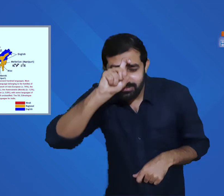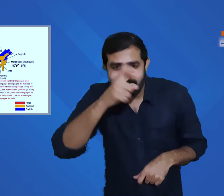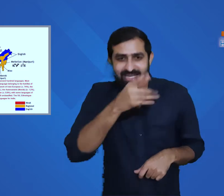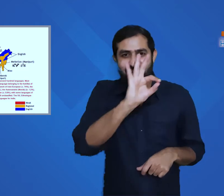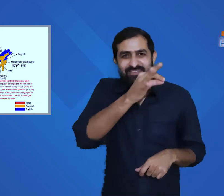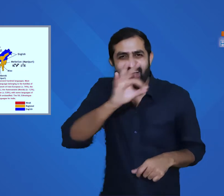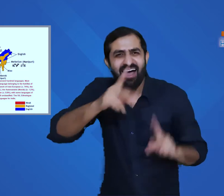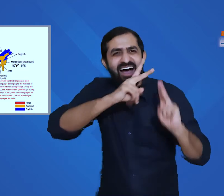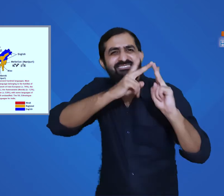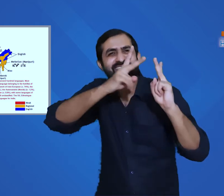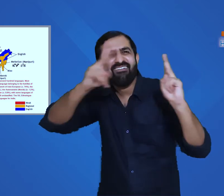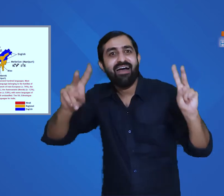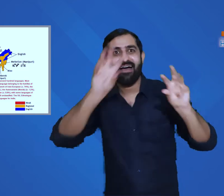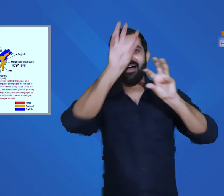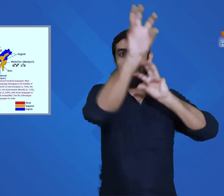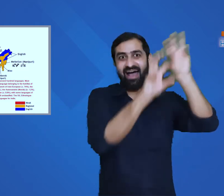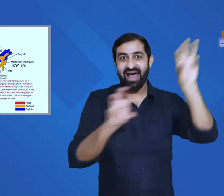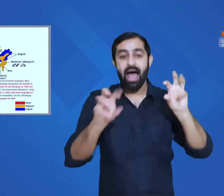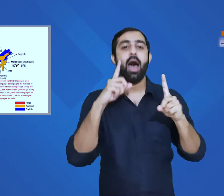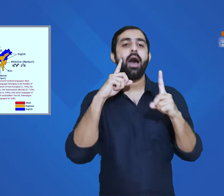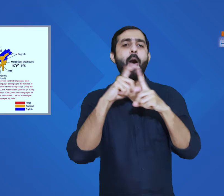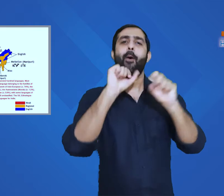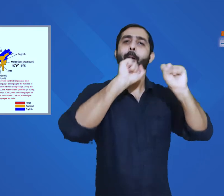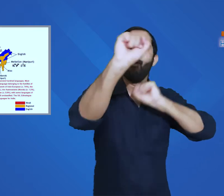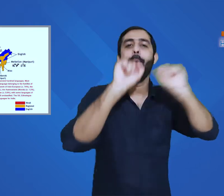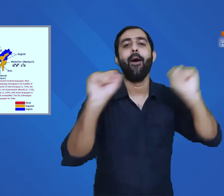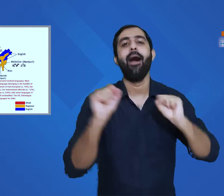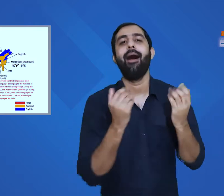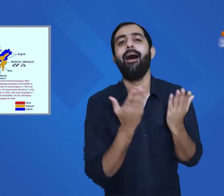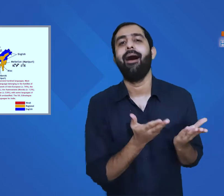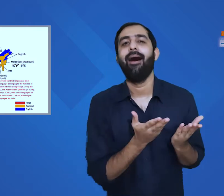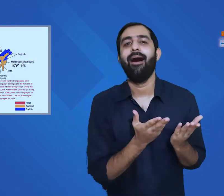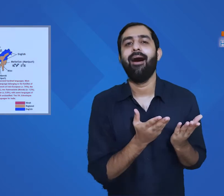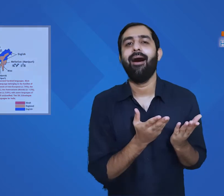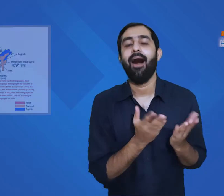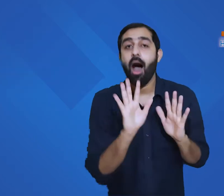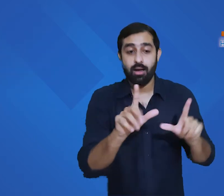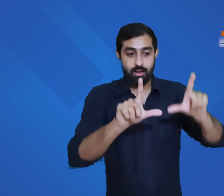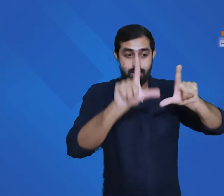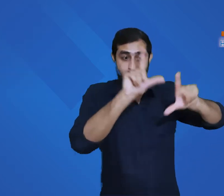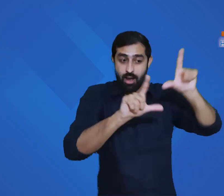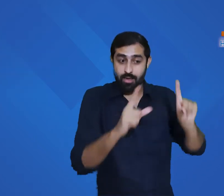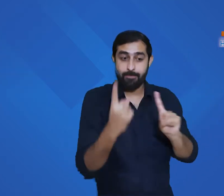people have their own regional languages which play an important part in their identity. So in this chapter,